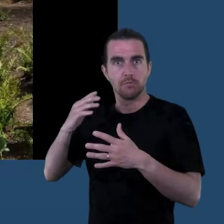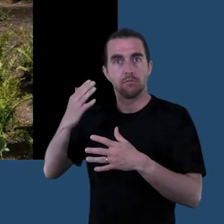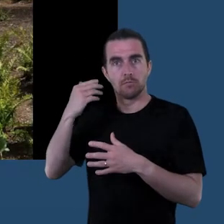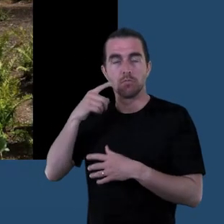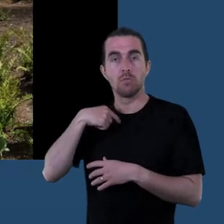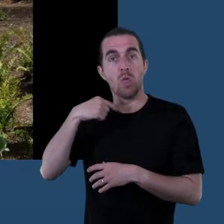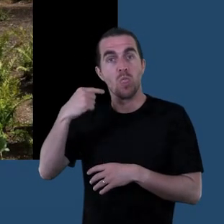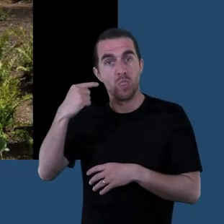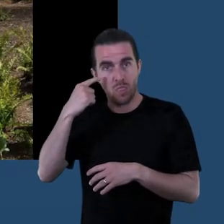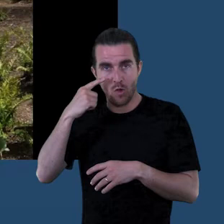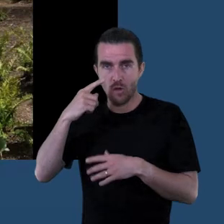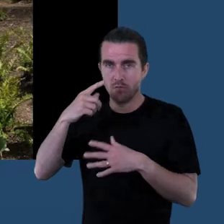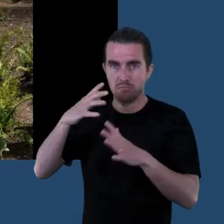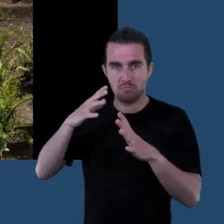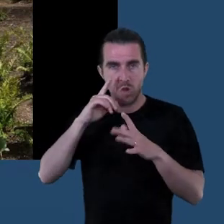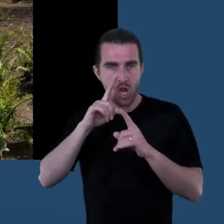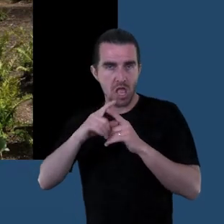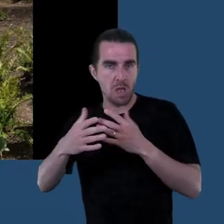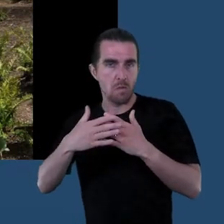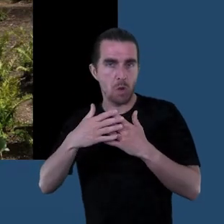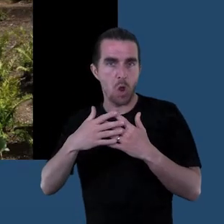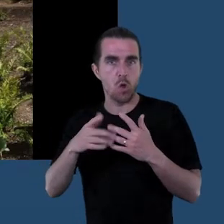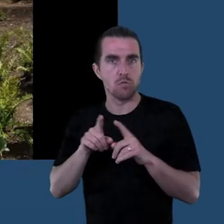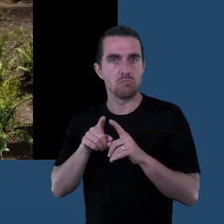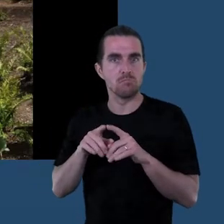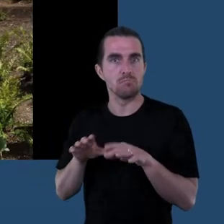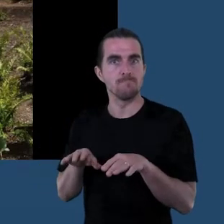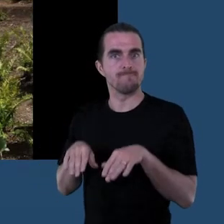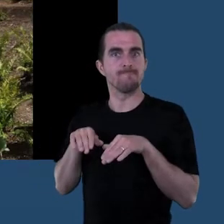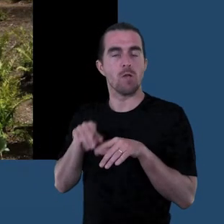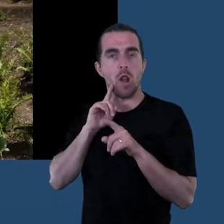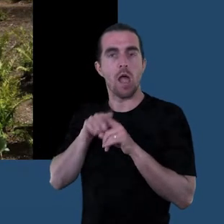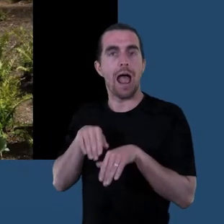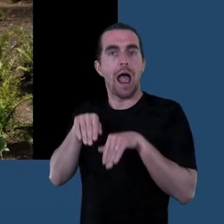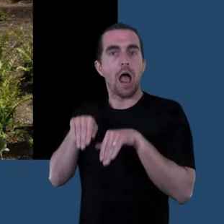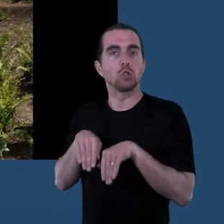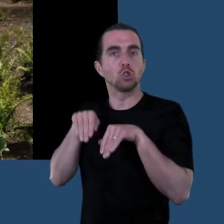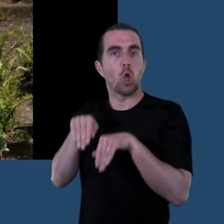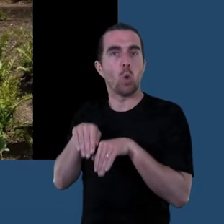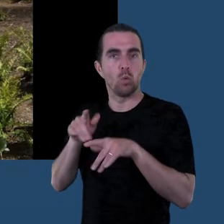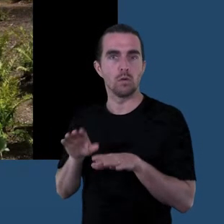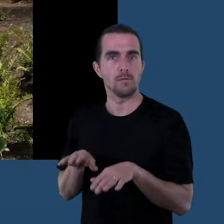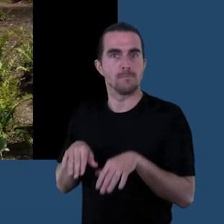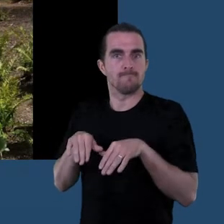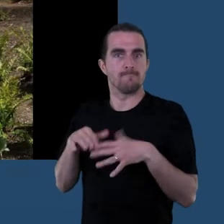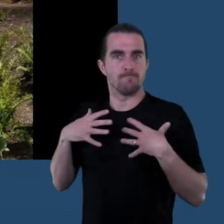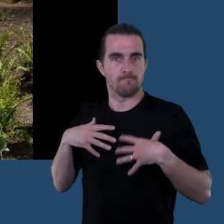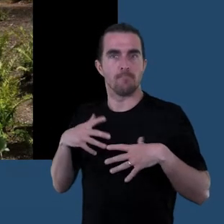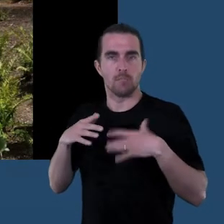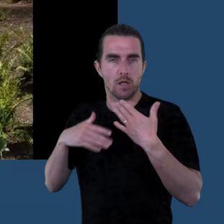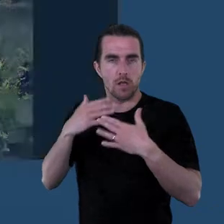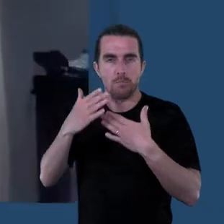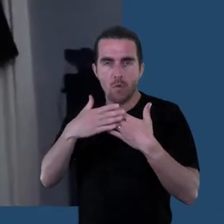One stage, it was a bit like an upright, kangaroo rabbit look, but as they discovered more and more about these dinosaurs,